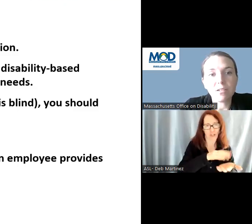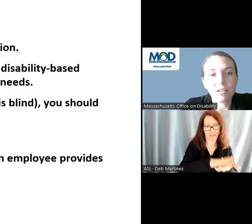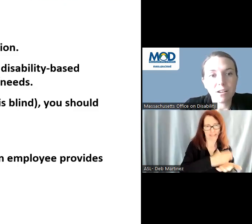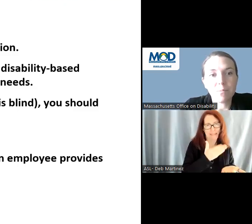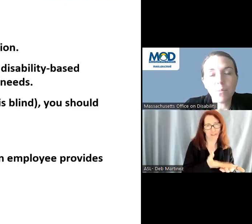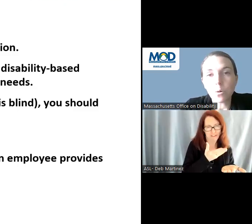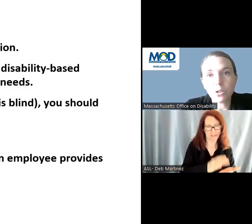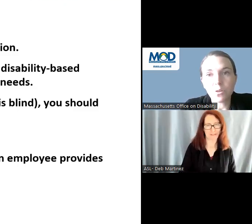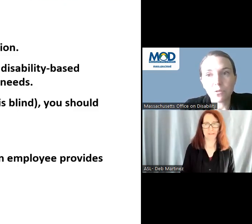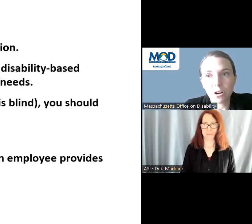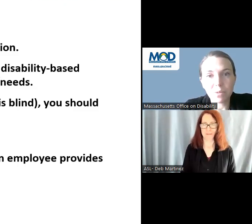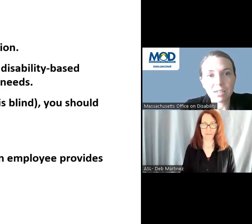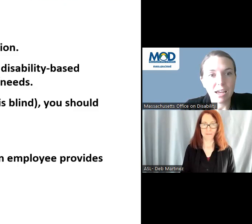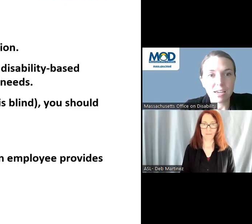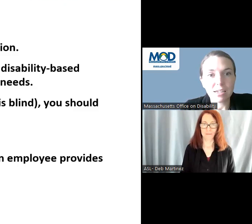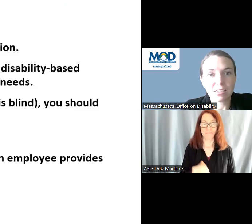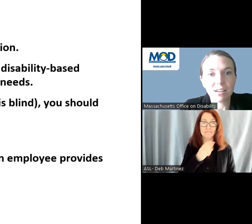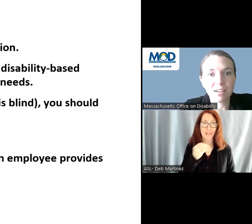and most of you have heard me say this